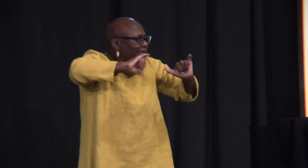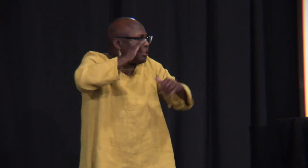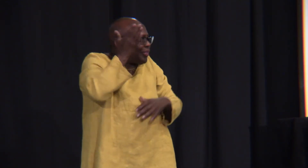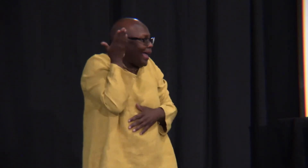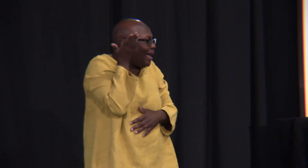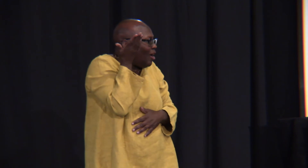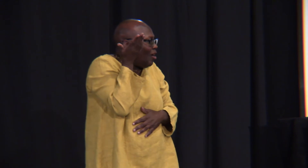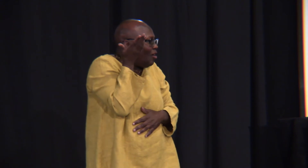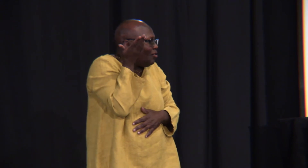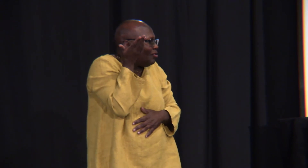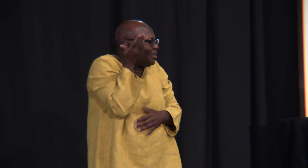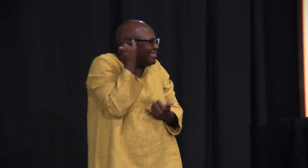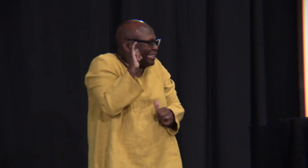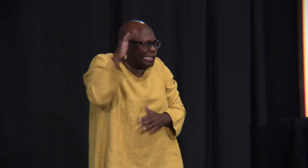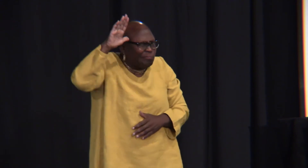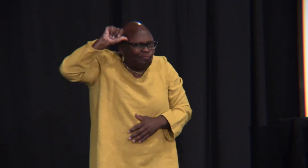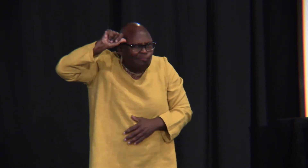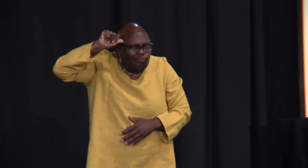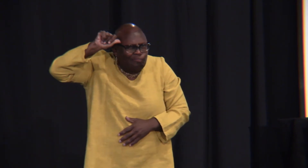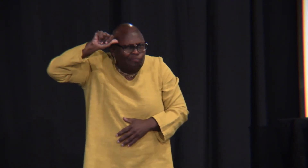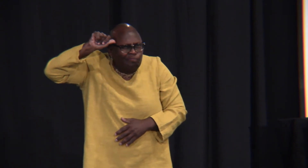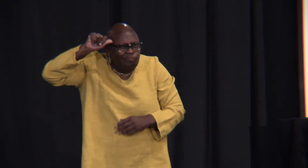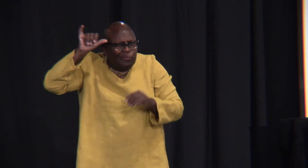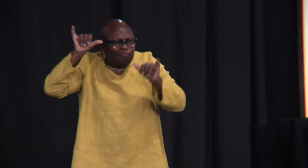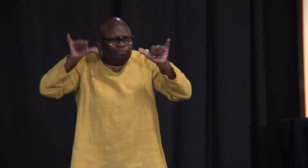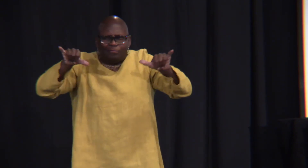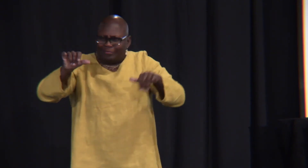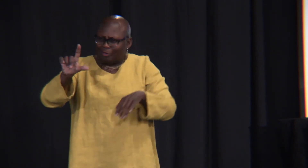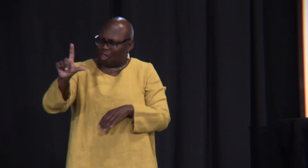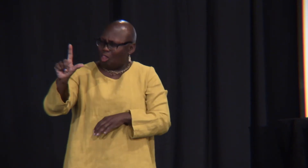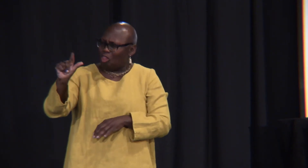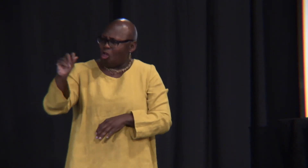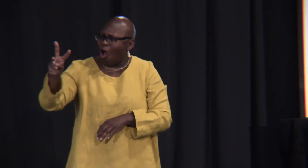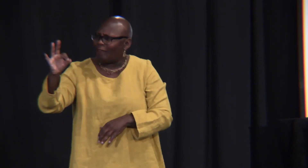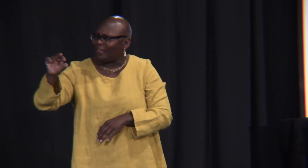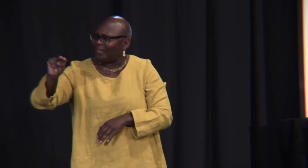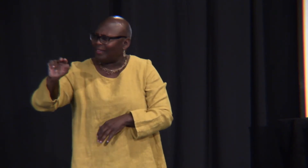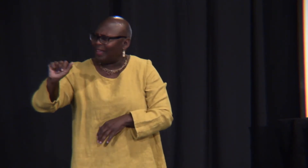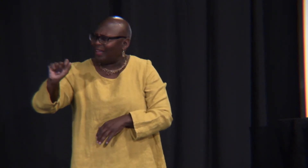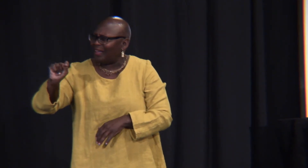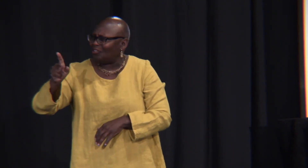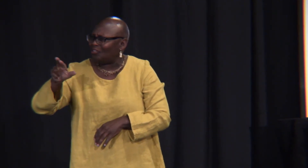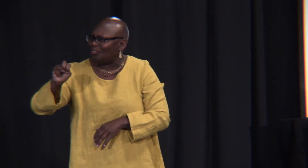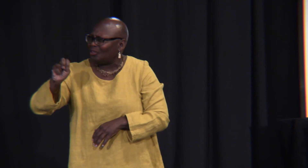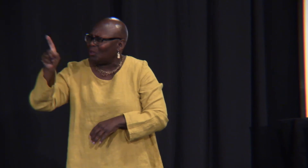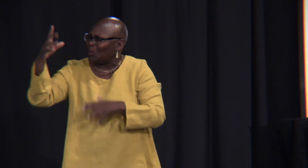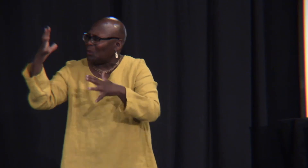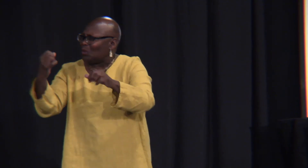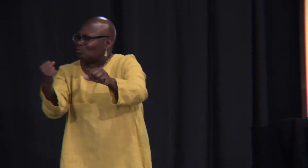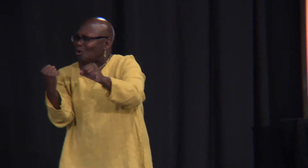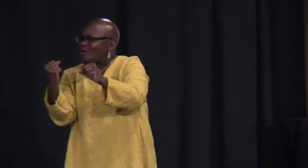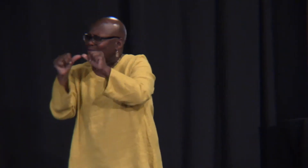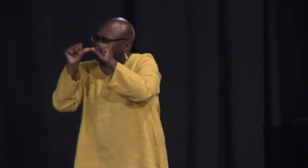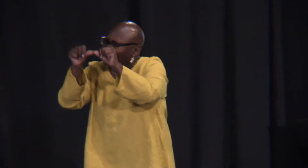can be protected and see through? That's a system change that allows things to be